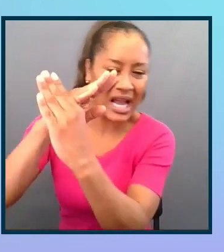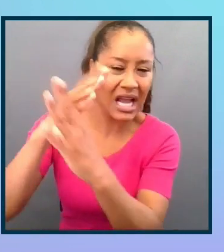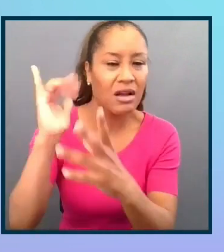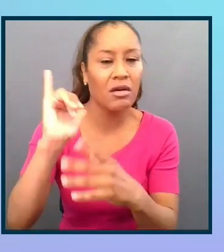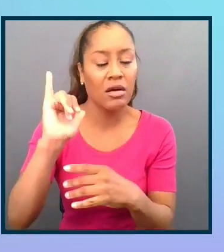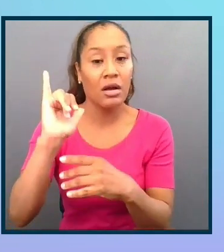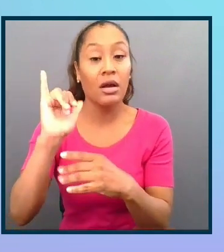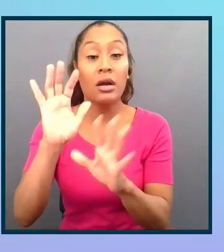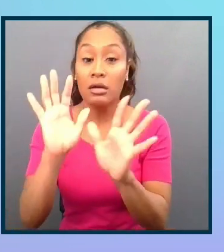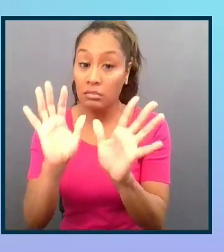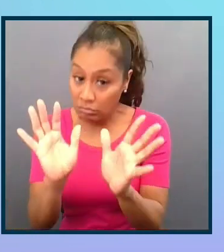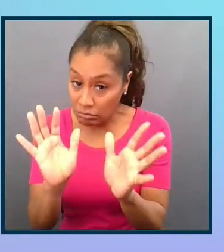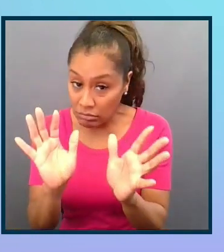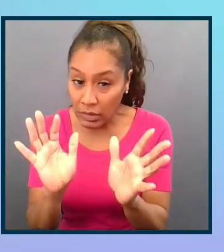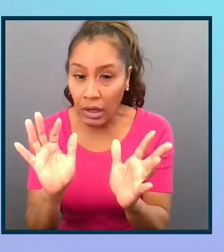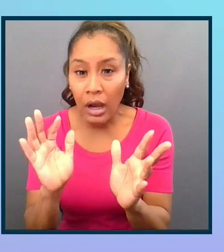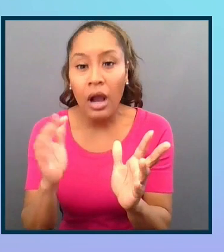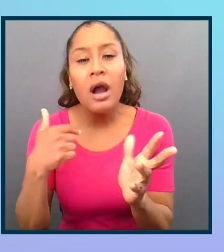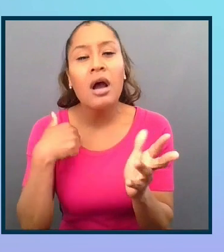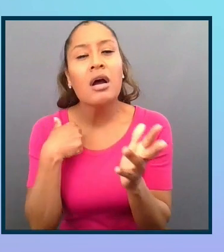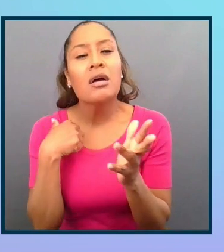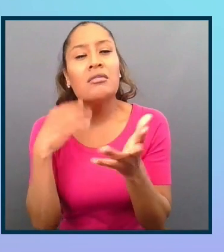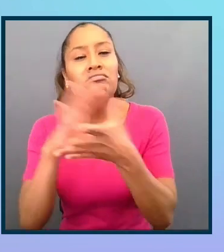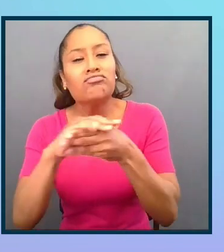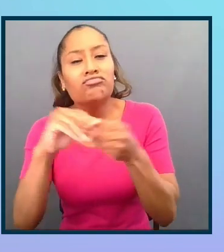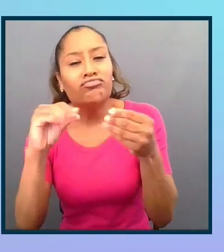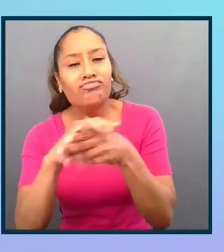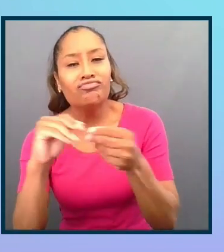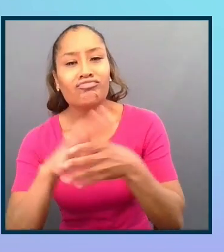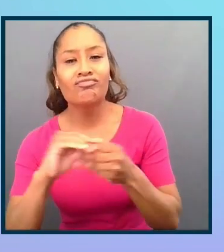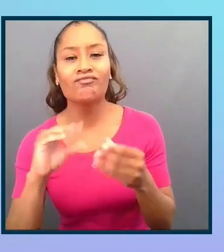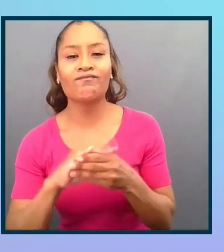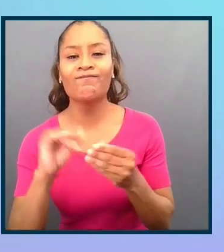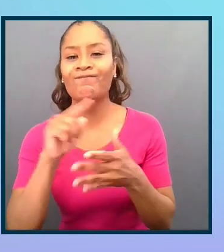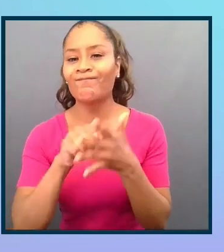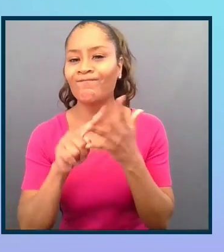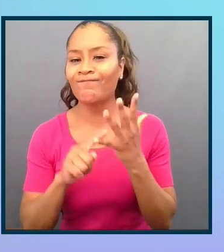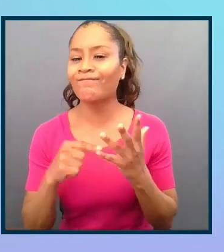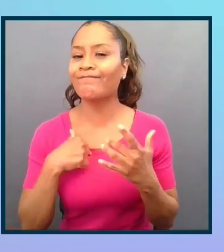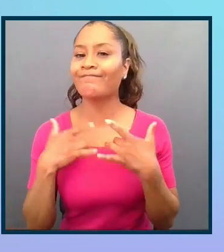That said, I think when I talk about these things, I've always tended to emphasize